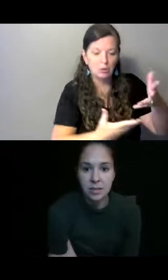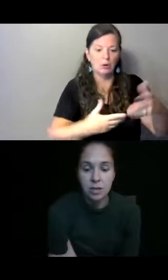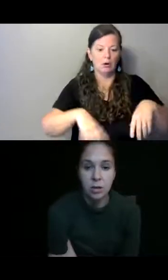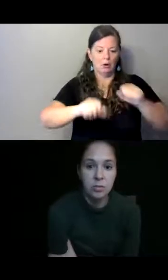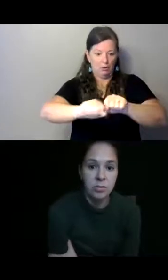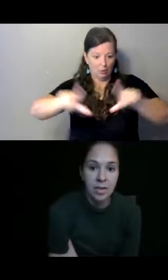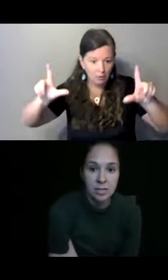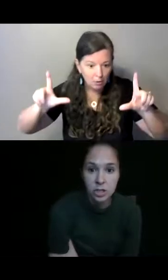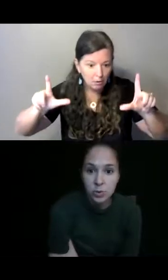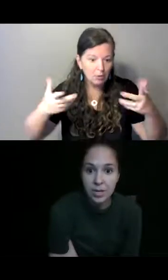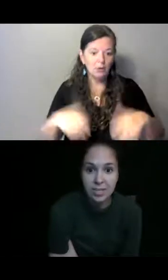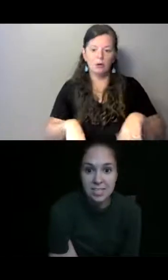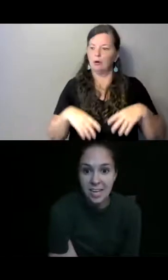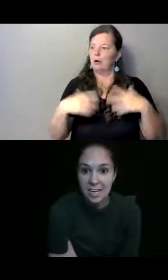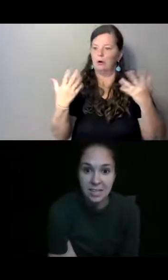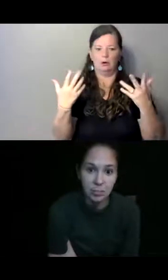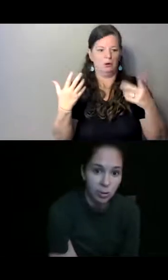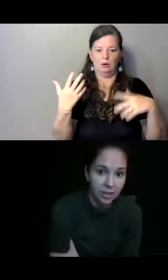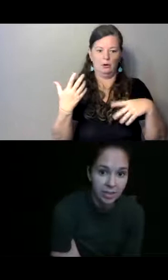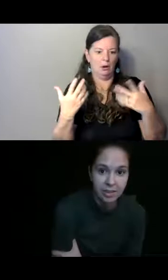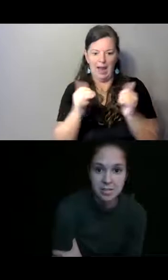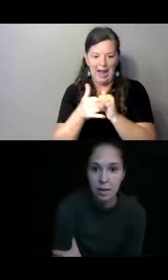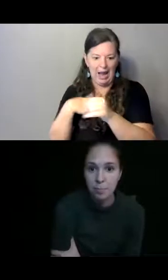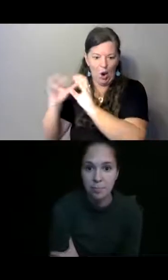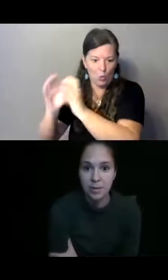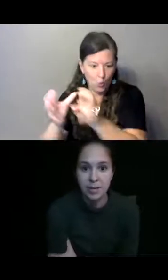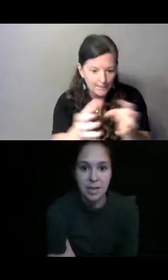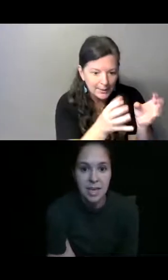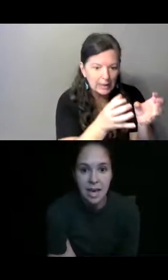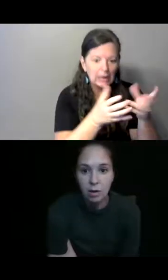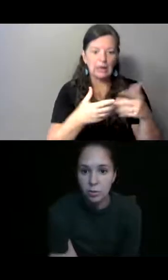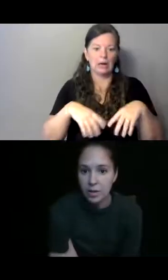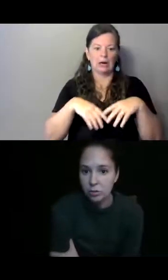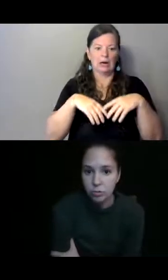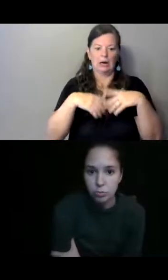you know, the doing the scanning, the pulling things up, and how do I group